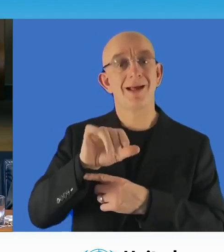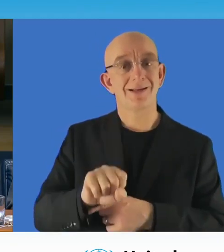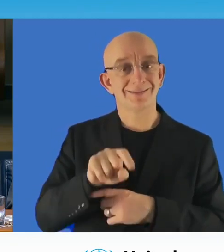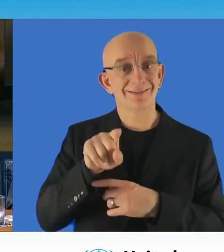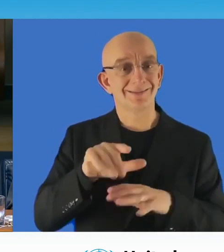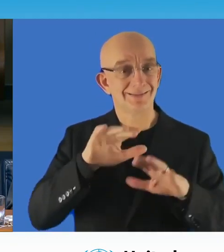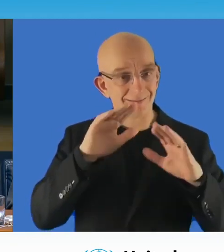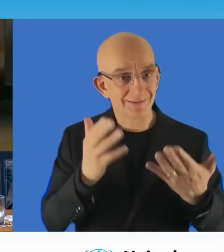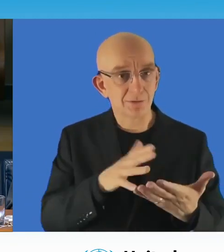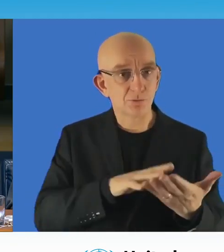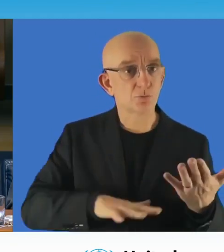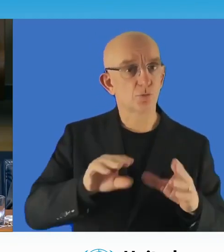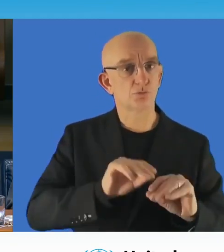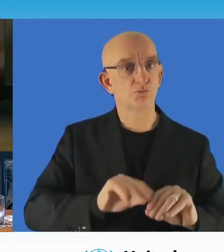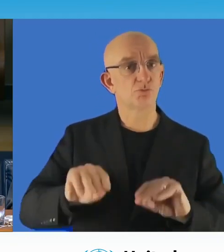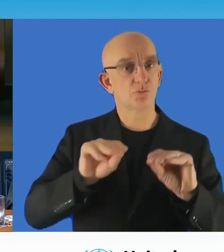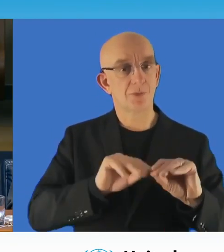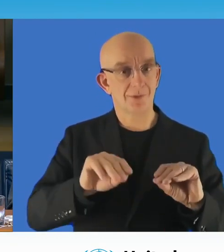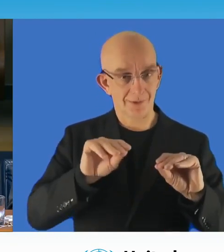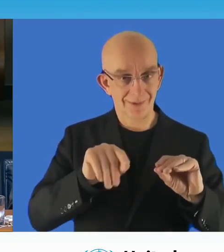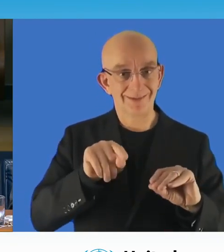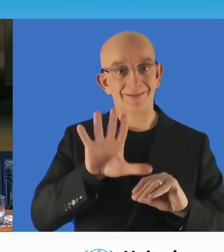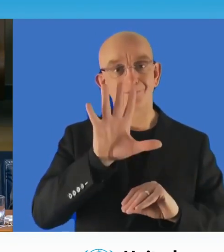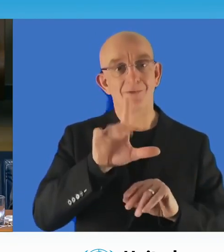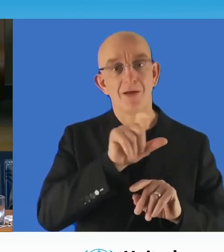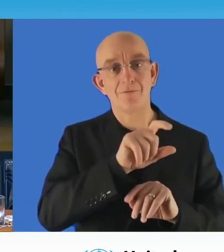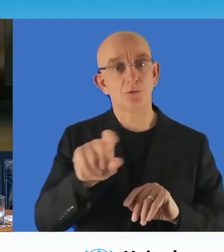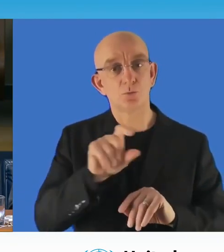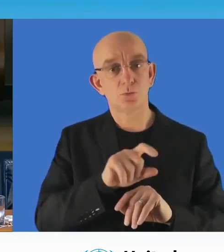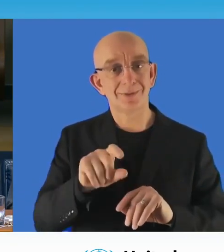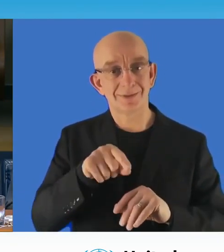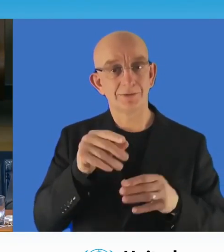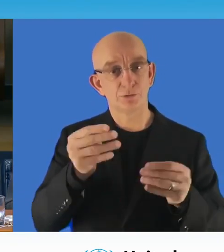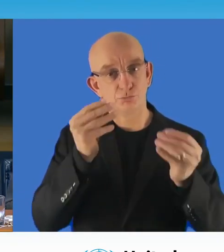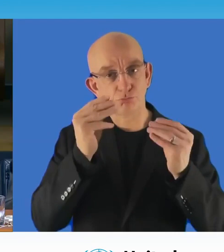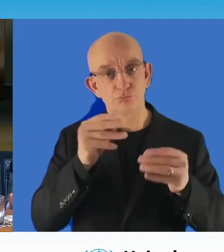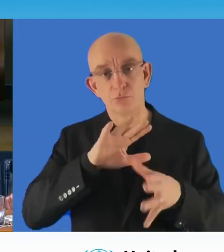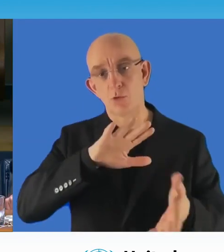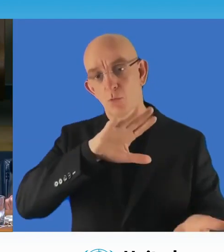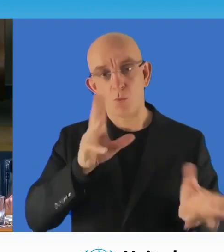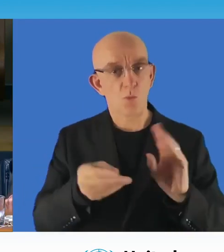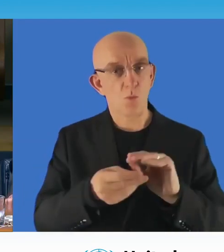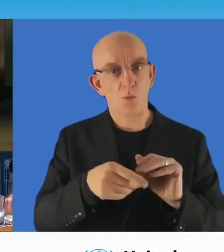system this is the final week of the fifth edition of this highly appreciated course and there'll be